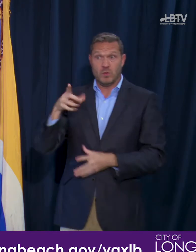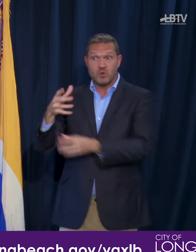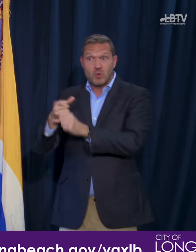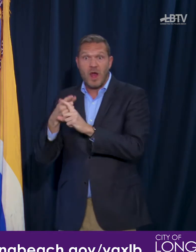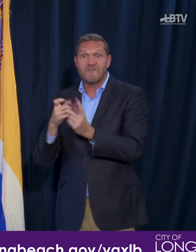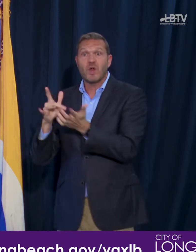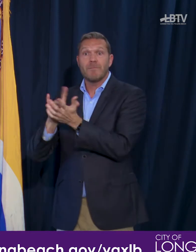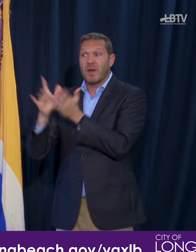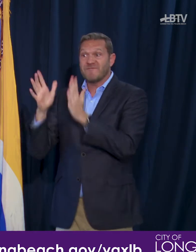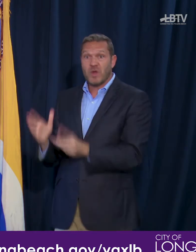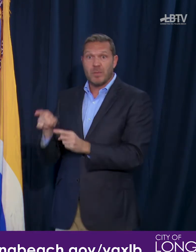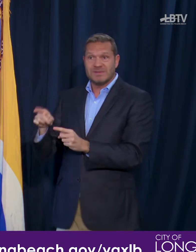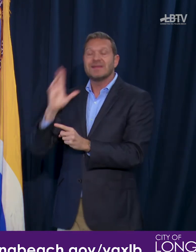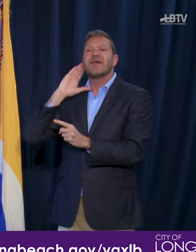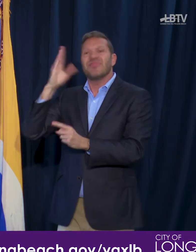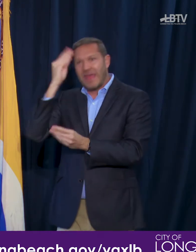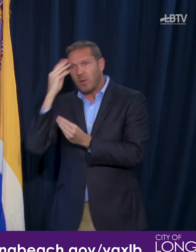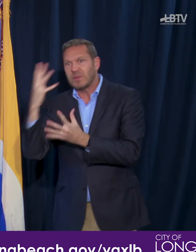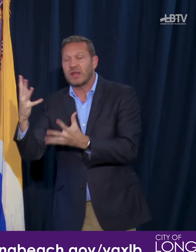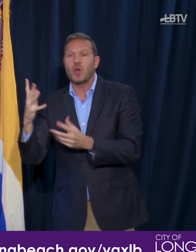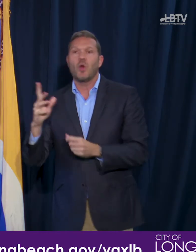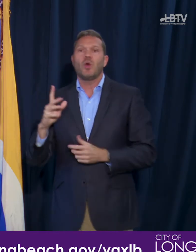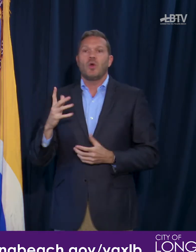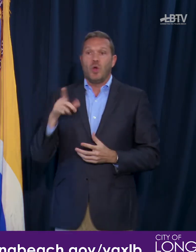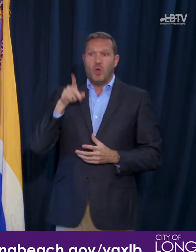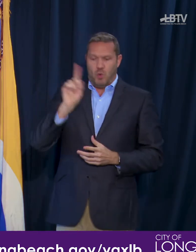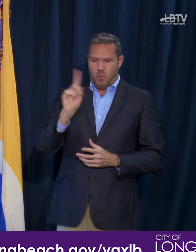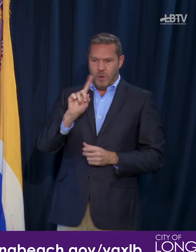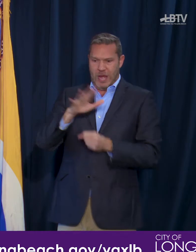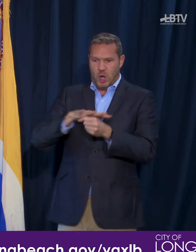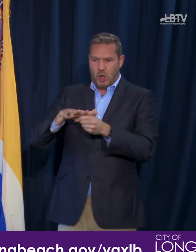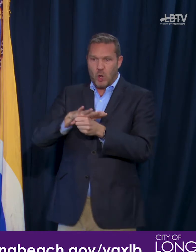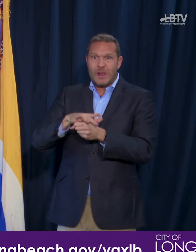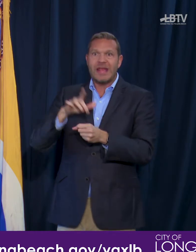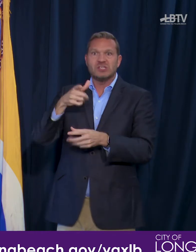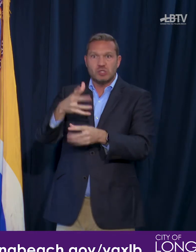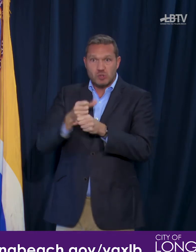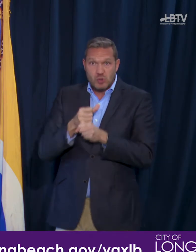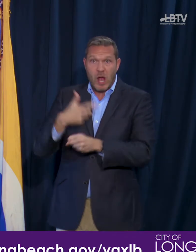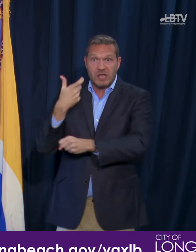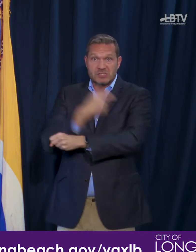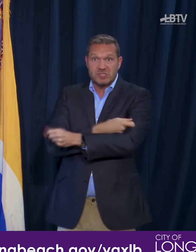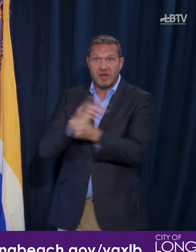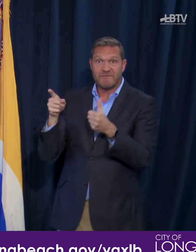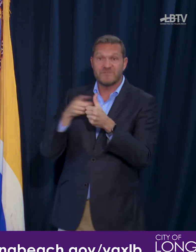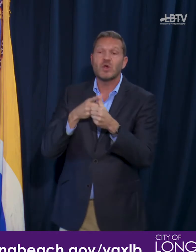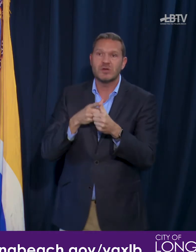You've got to get your shot at the location that you got your first shot or through the same partner system.